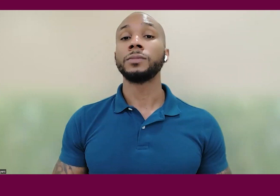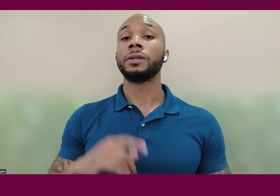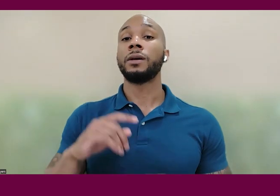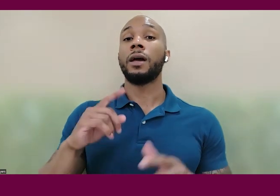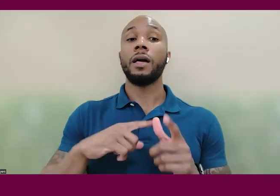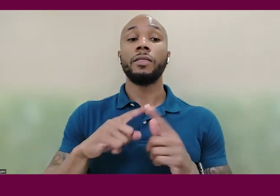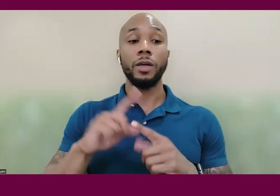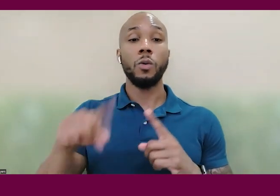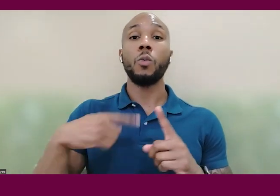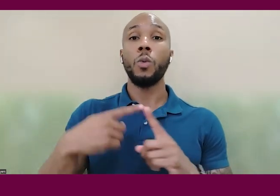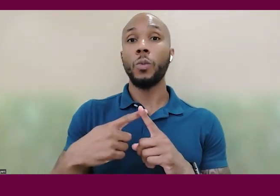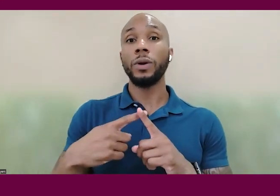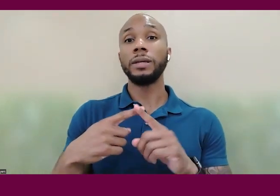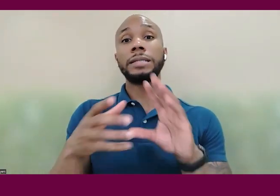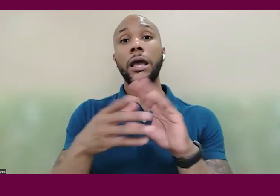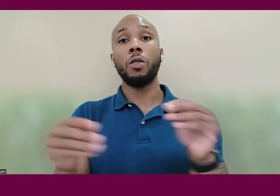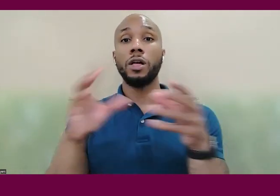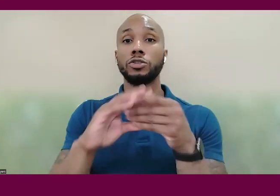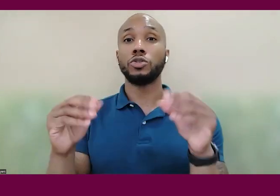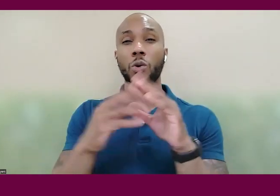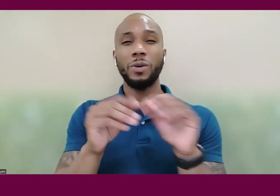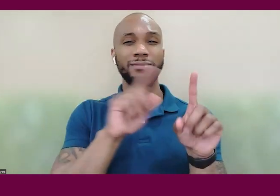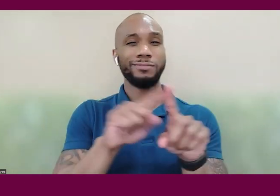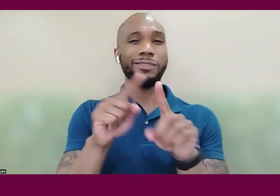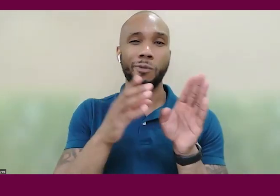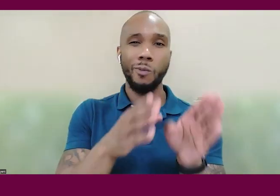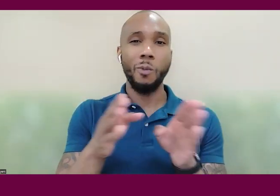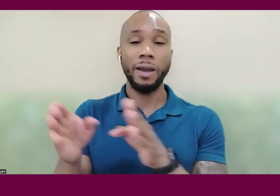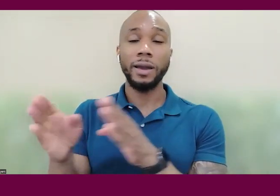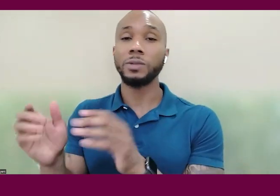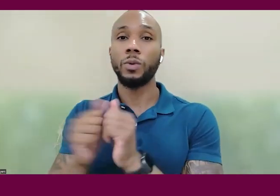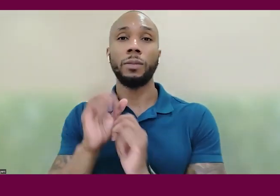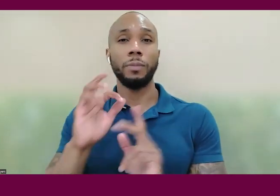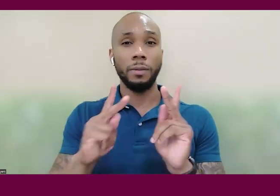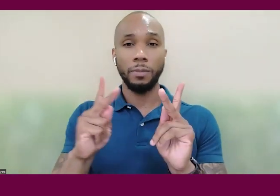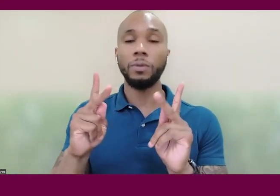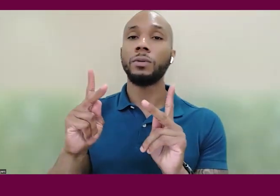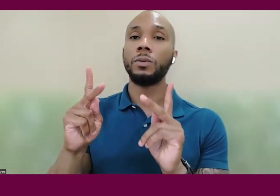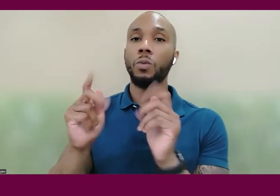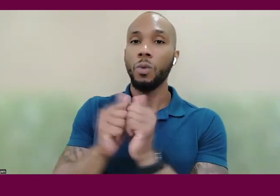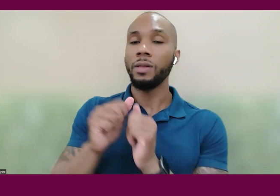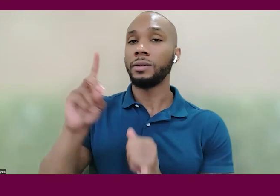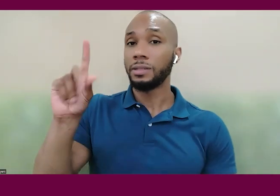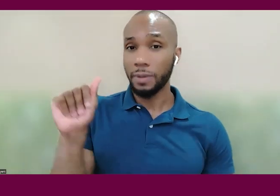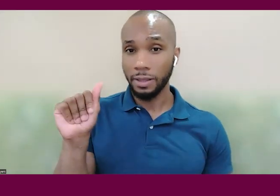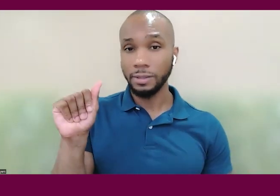Then when we tell this story in however many different ways we tell it with people with